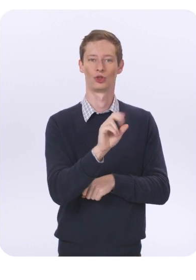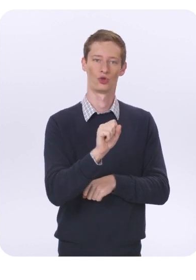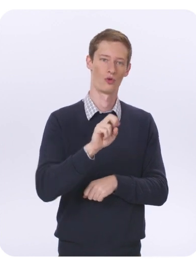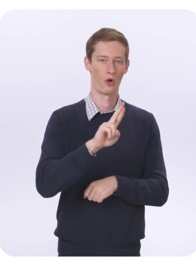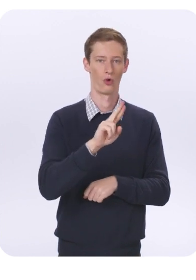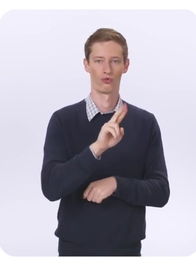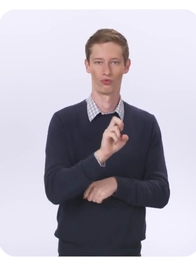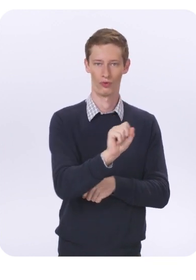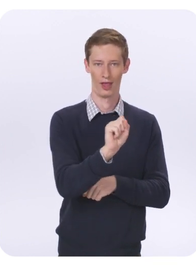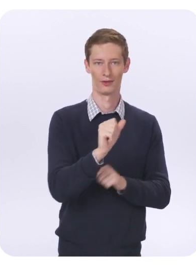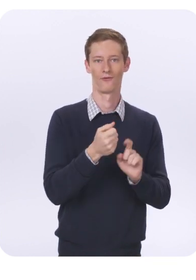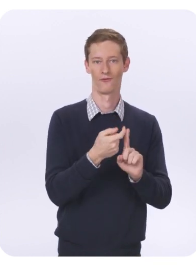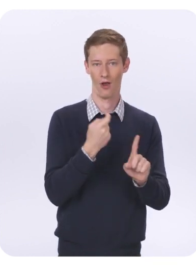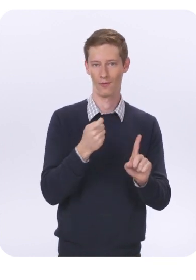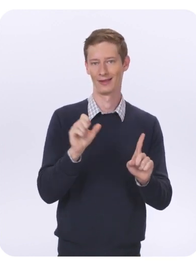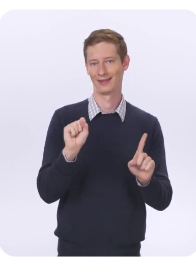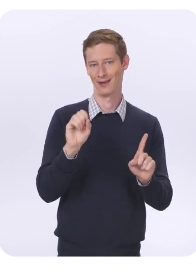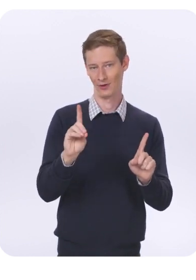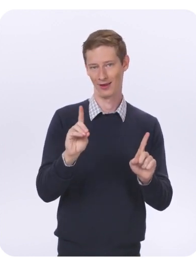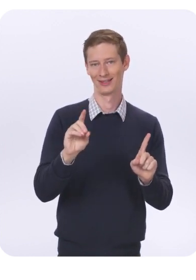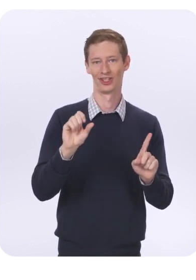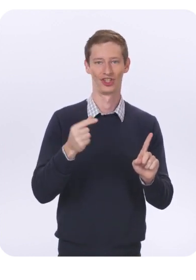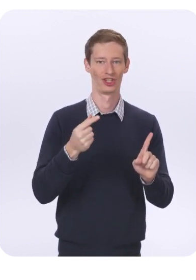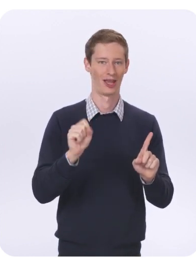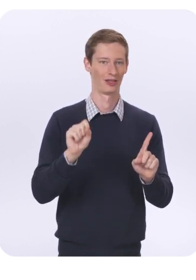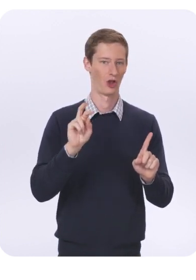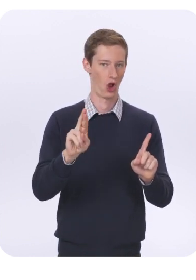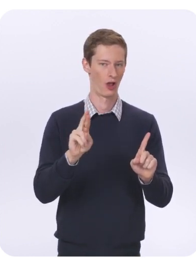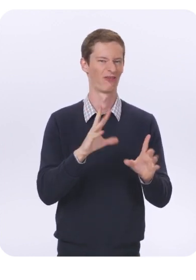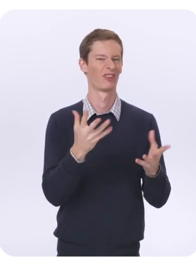the VR compositor which can easily be enabled for any application.